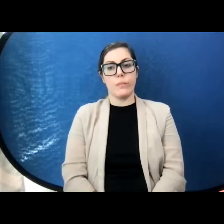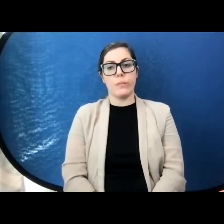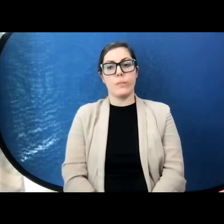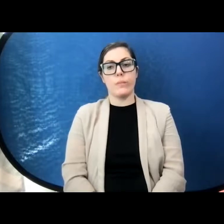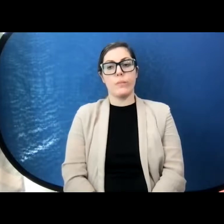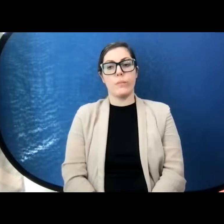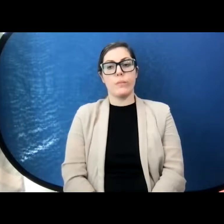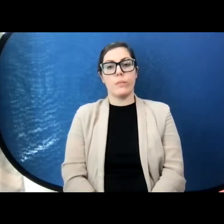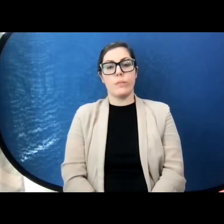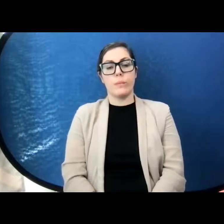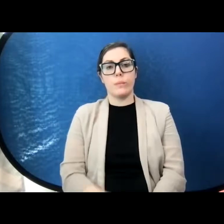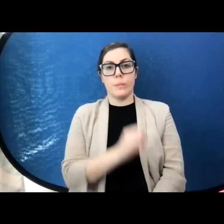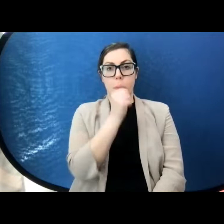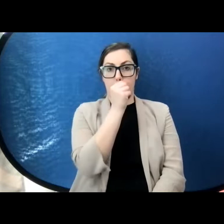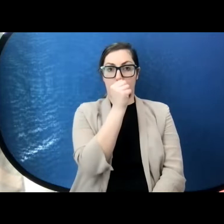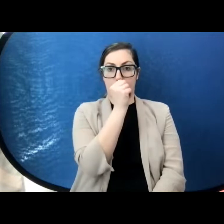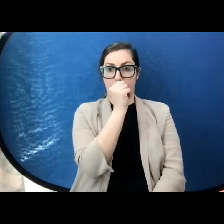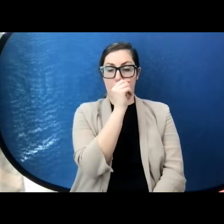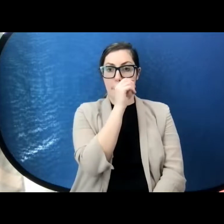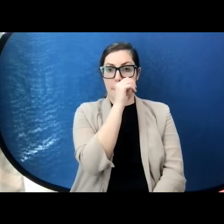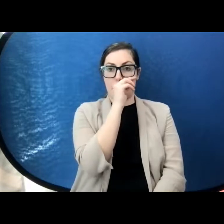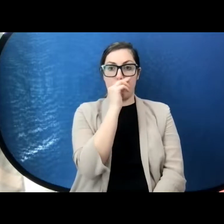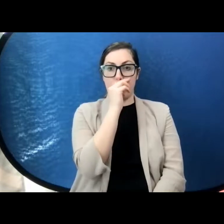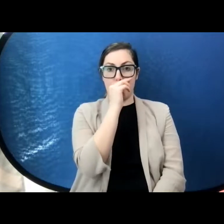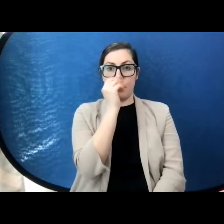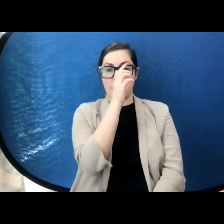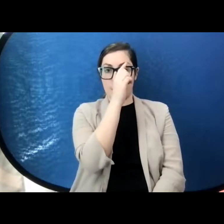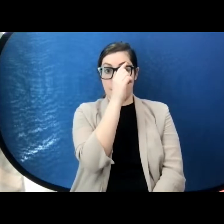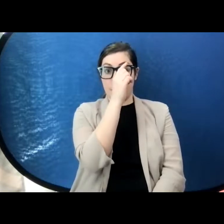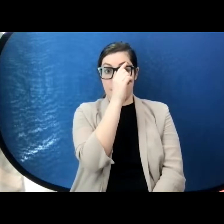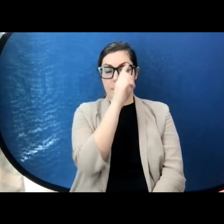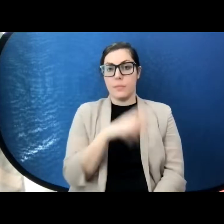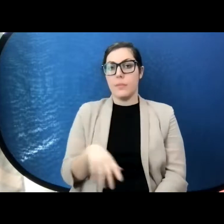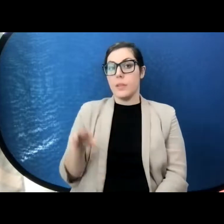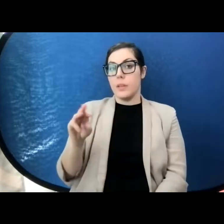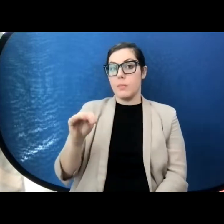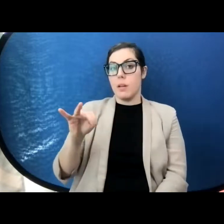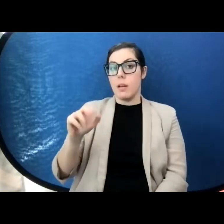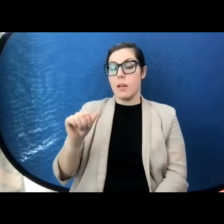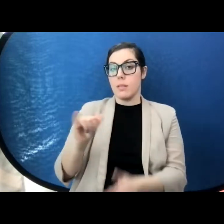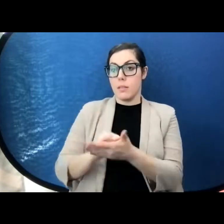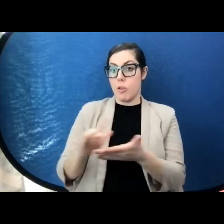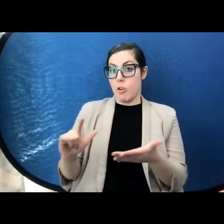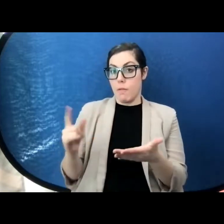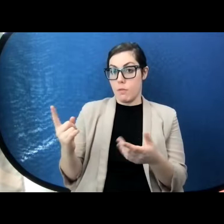Great. So I think that Monica, is that probably all the questions we got? >> MONICA MALHOTRA: That's all we have so far.